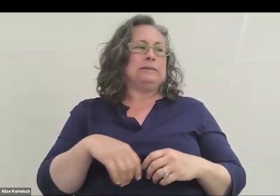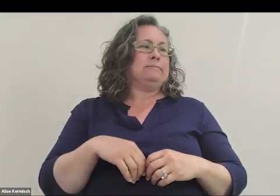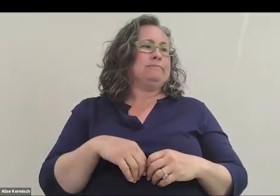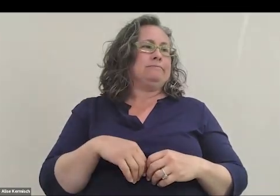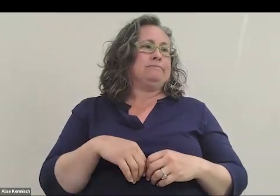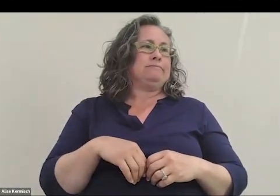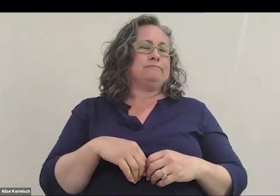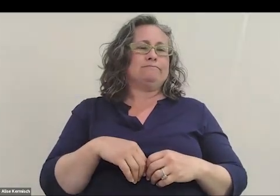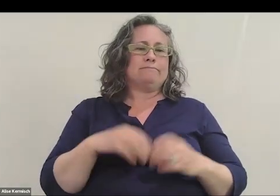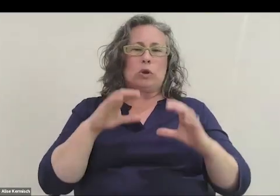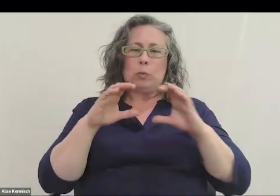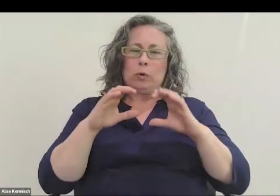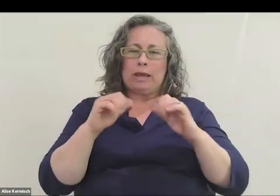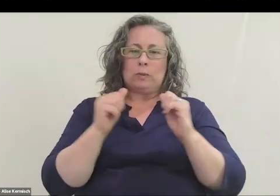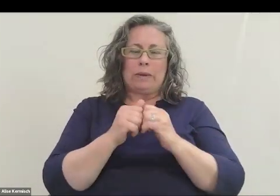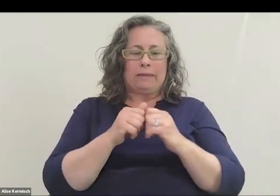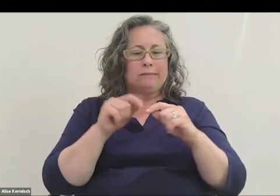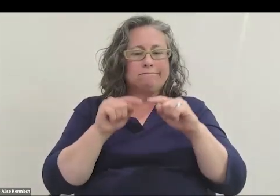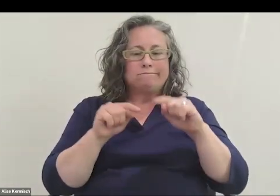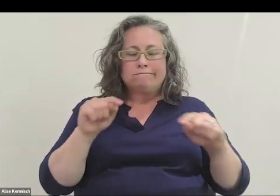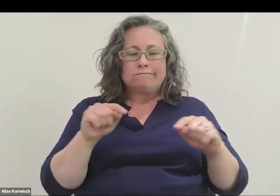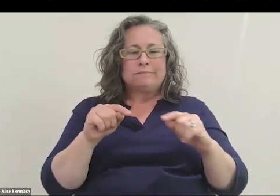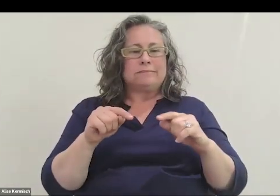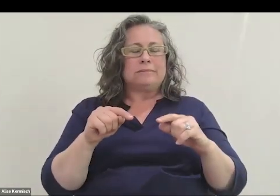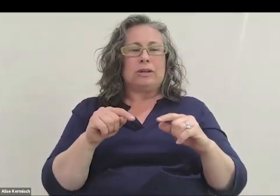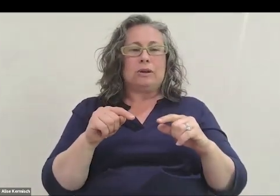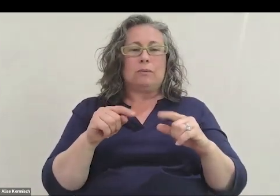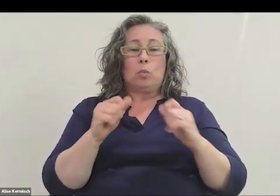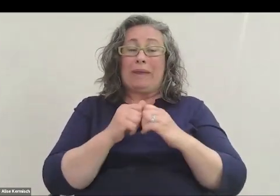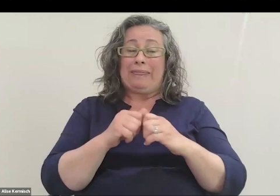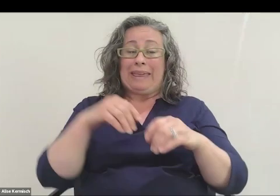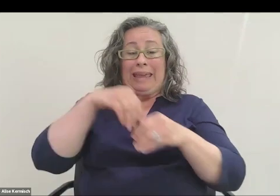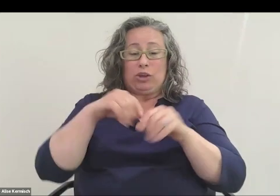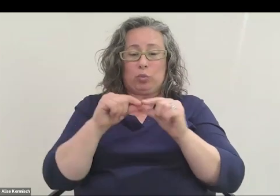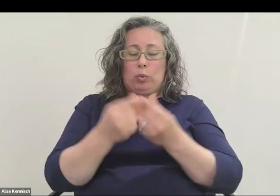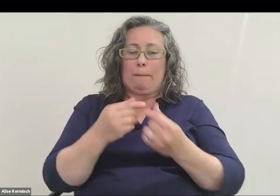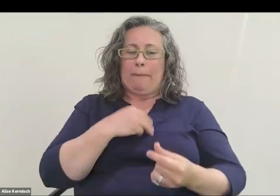around those technology by in-group members so people who are non-speaking or partially non-speaking,